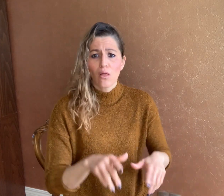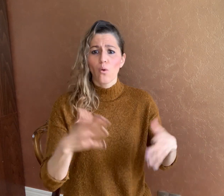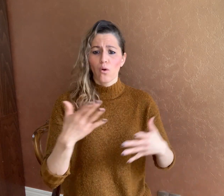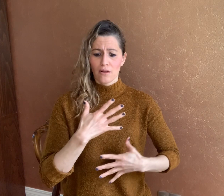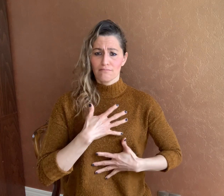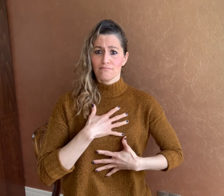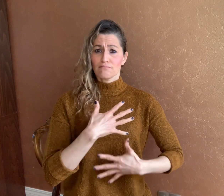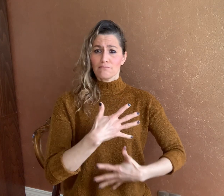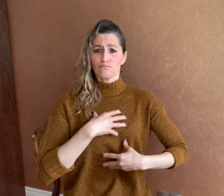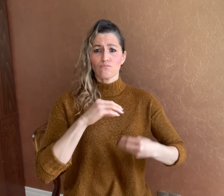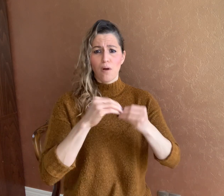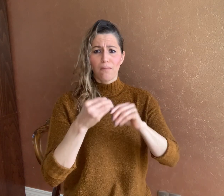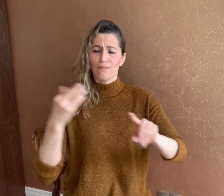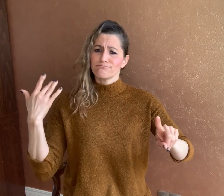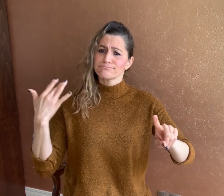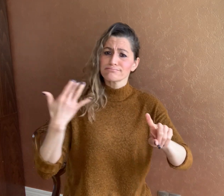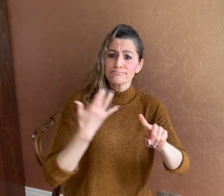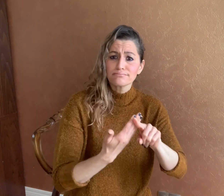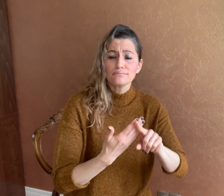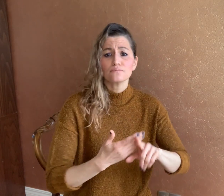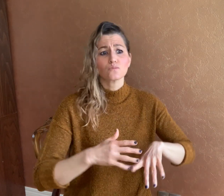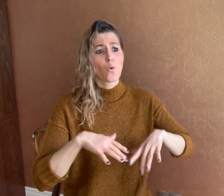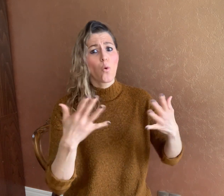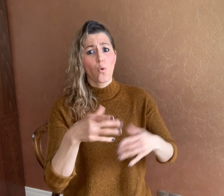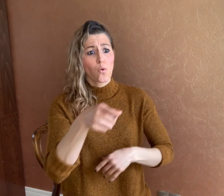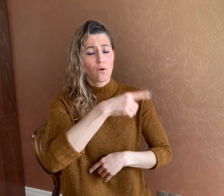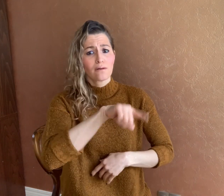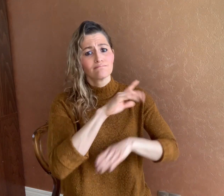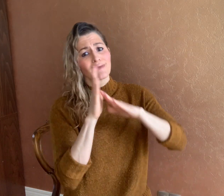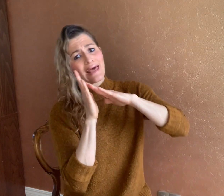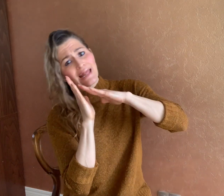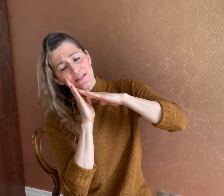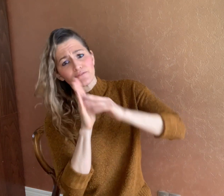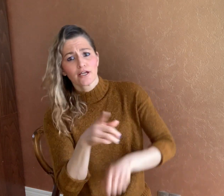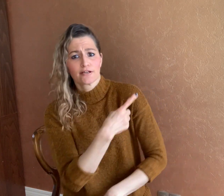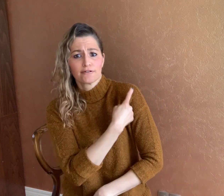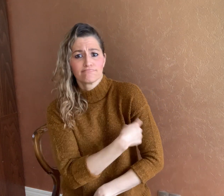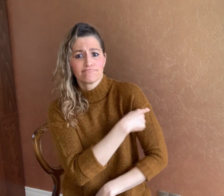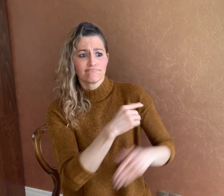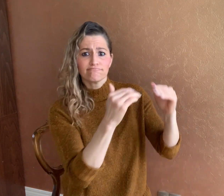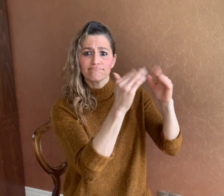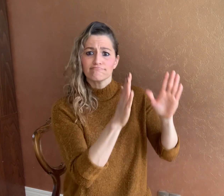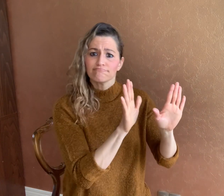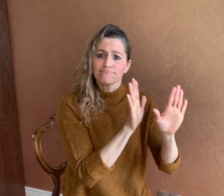breathing difficulties, and live in a nursing home